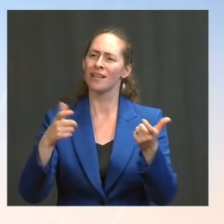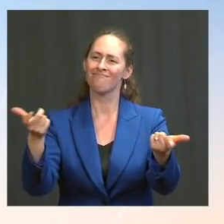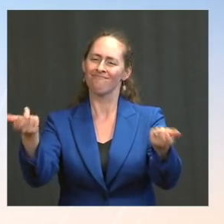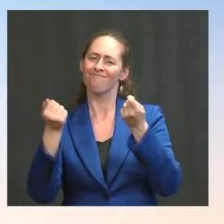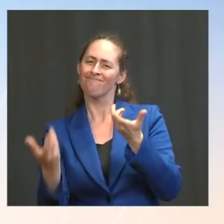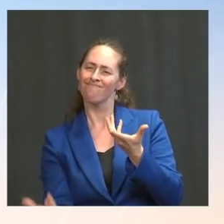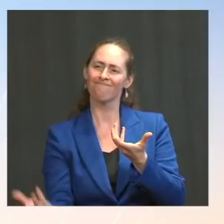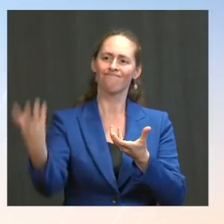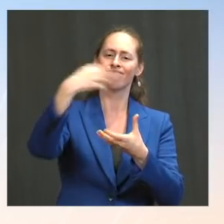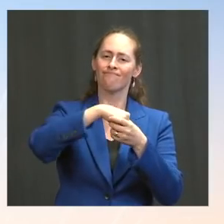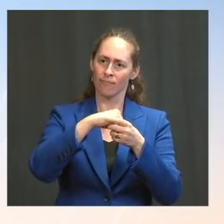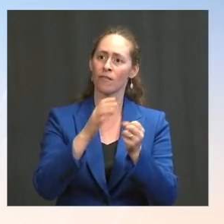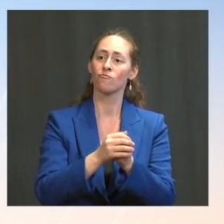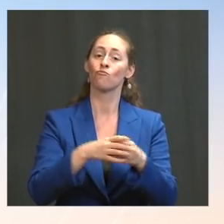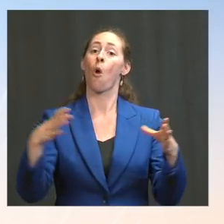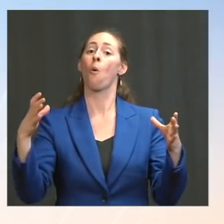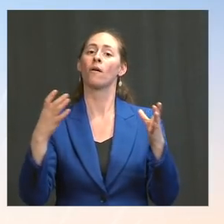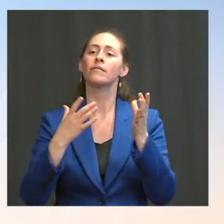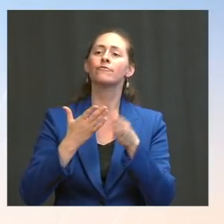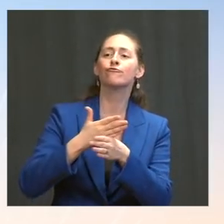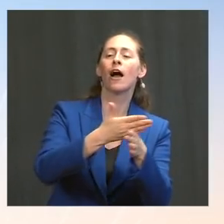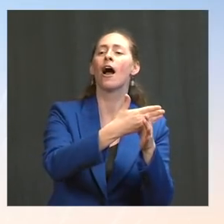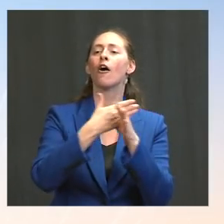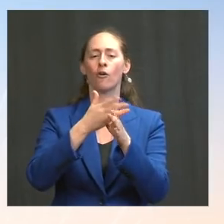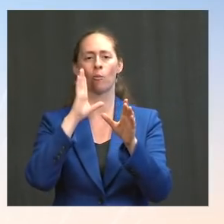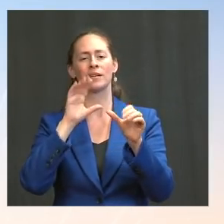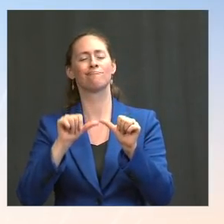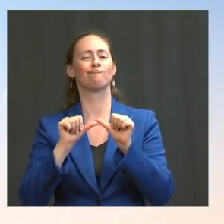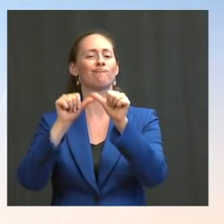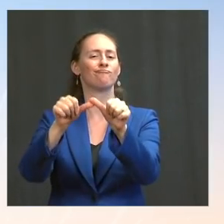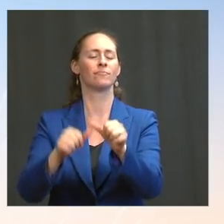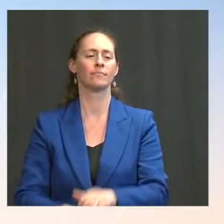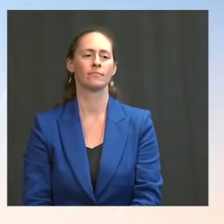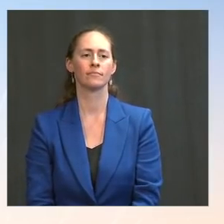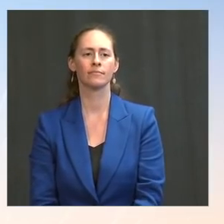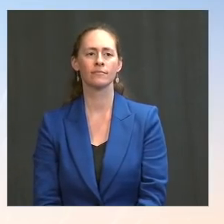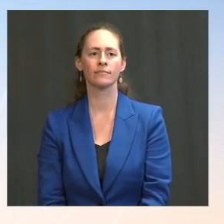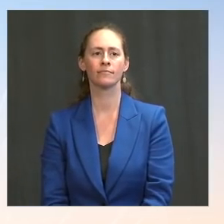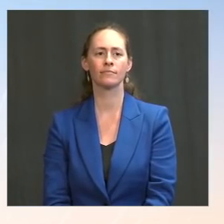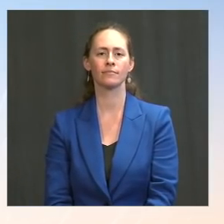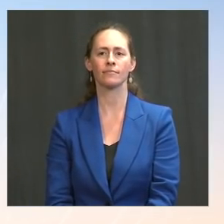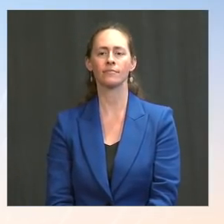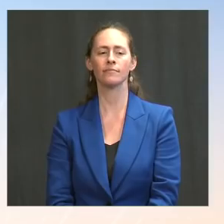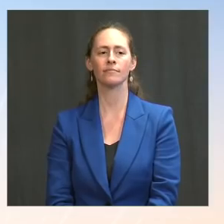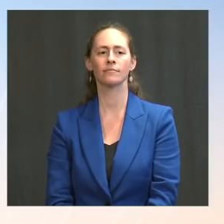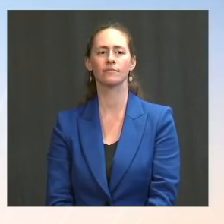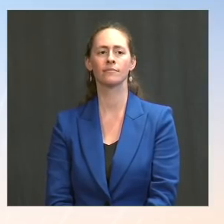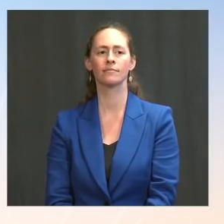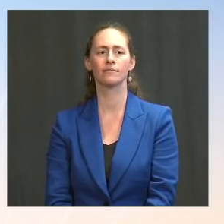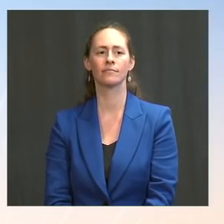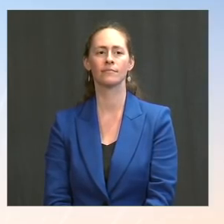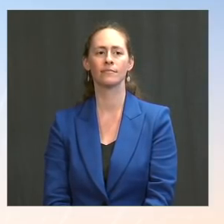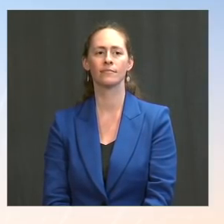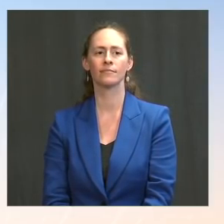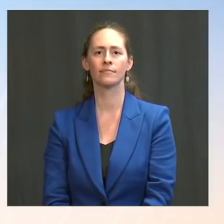the kind of growth that we think will be durable across time. Ms. Psaki: Courtney. This is going to have to be the last one. Go ahead. The Press: Right back here. Hi. Mr. Deese: Hi.